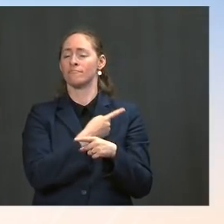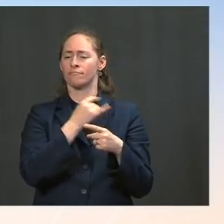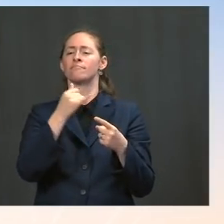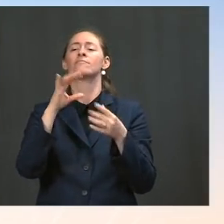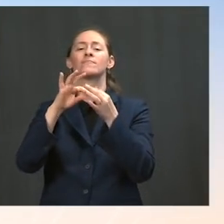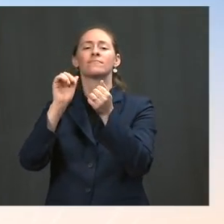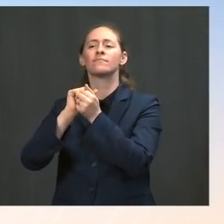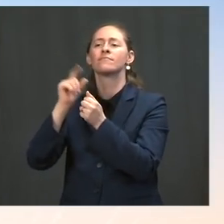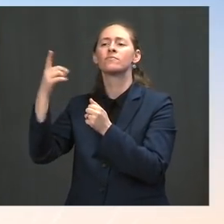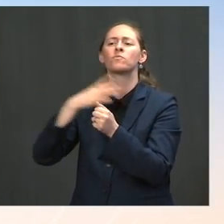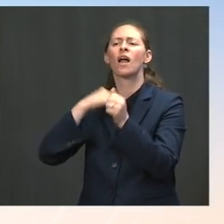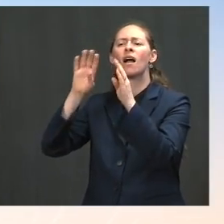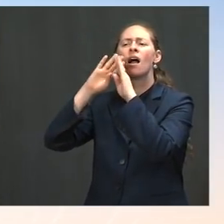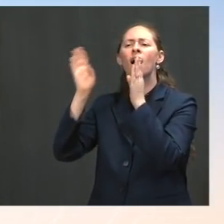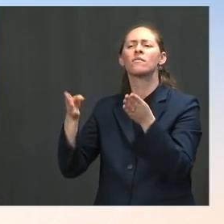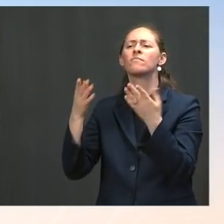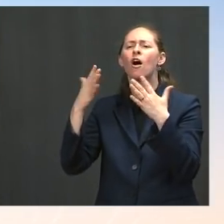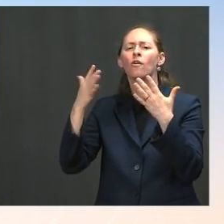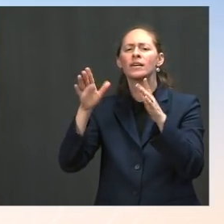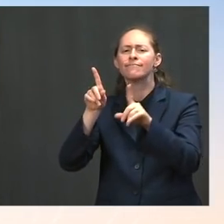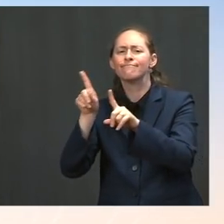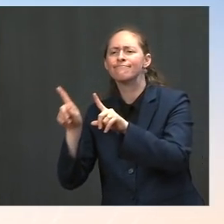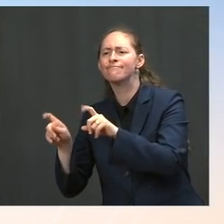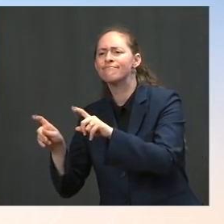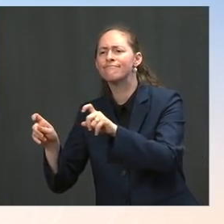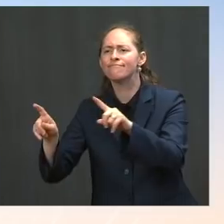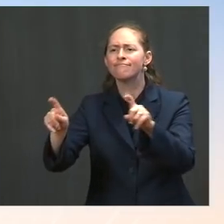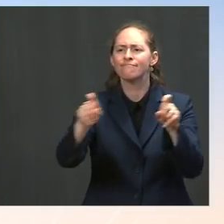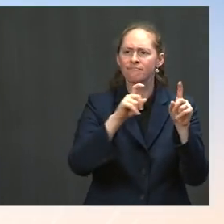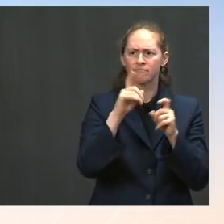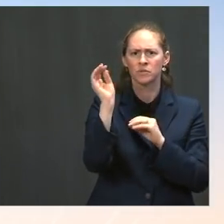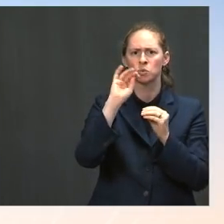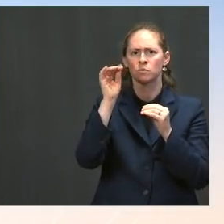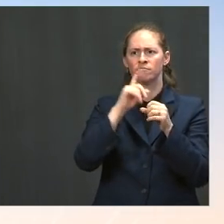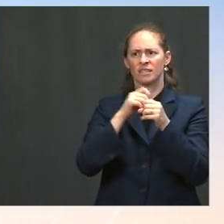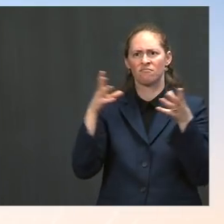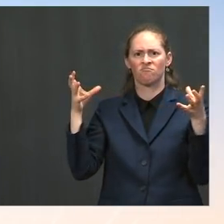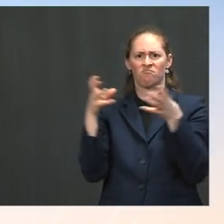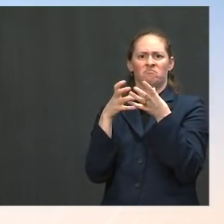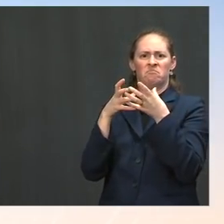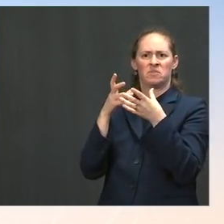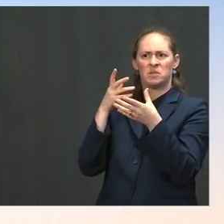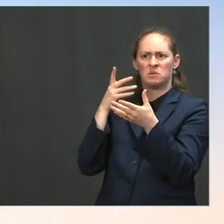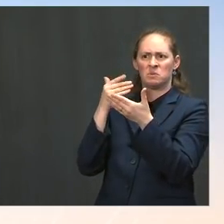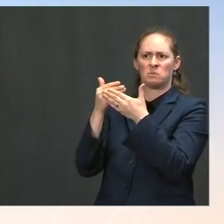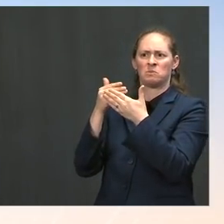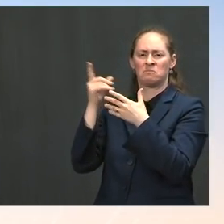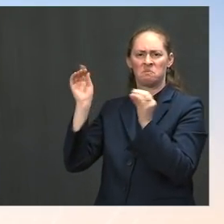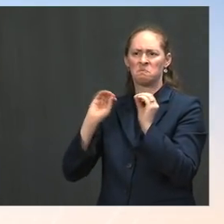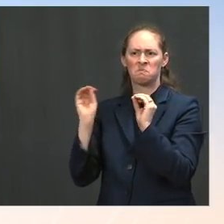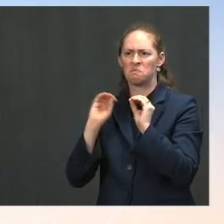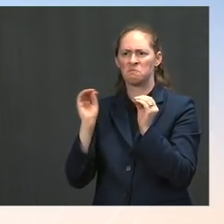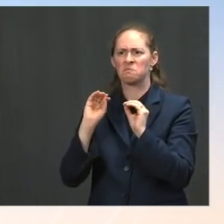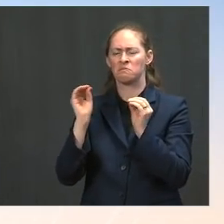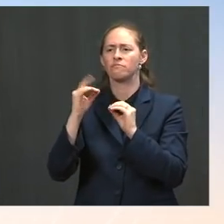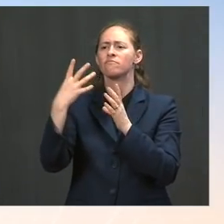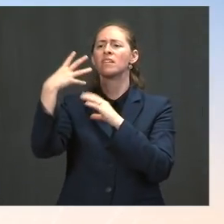close contact among White House principals or staff. This individual was out of the office when they were tested yesterday,